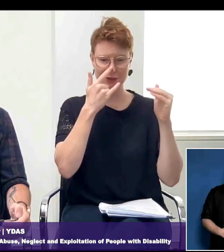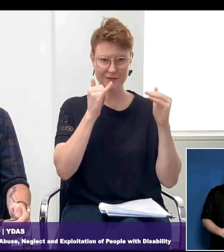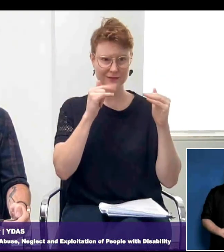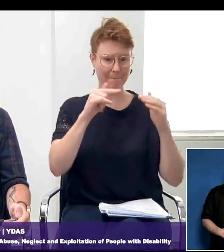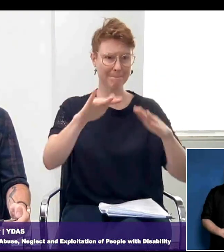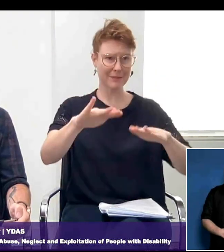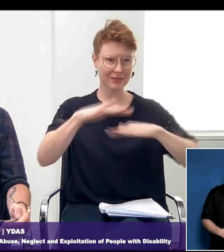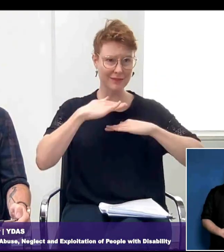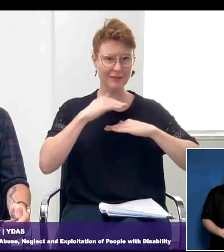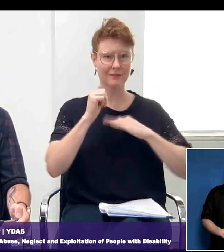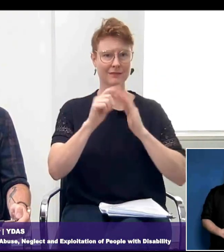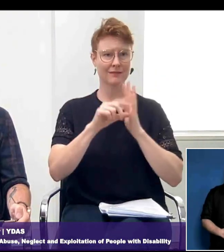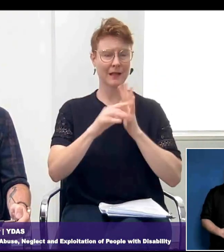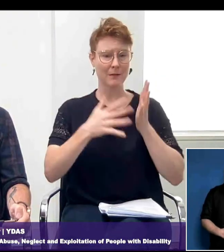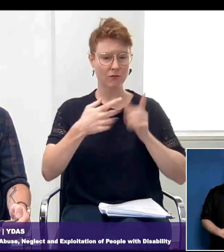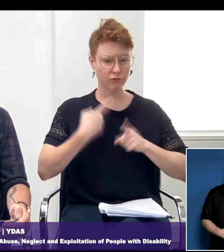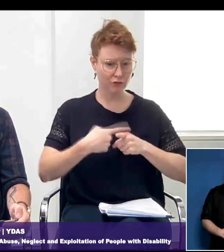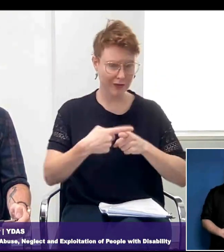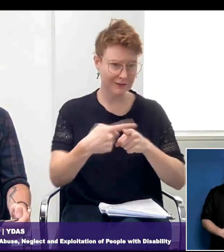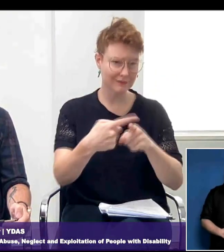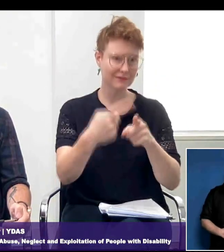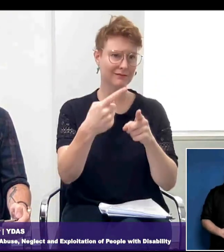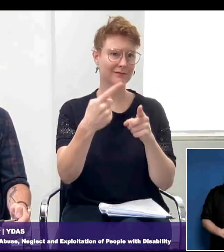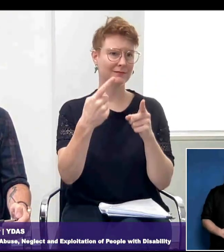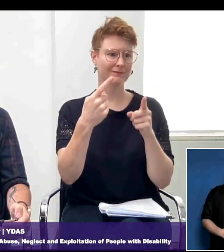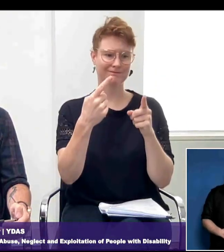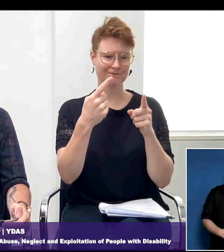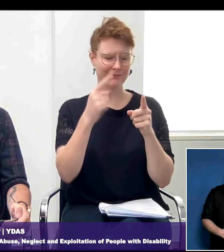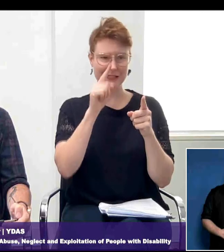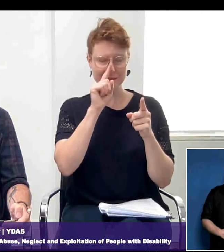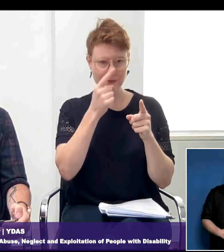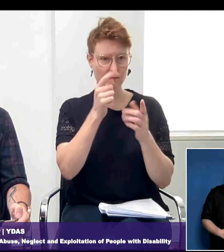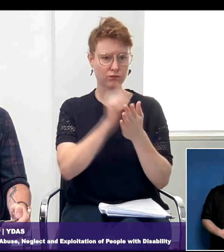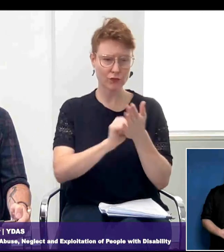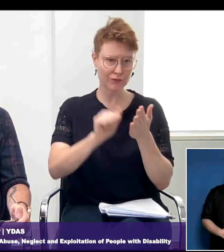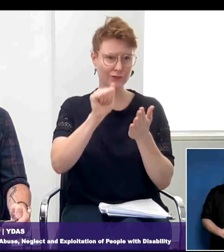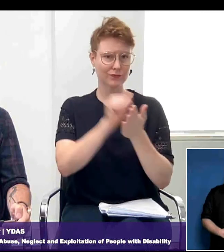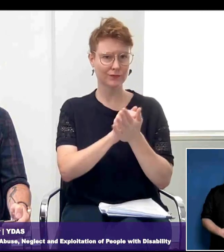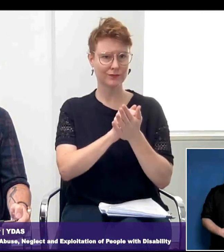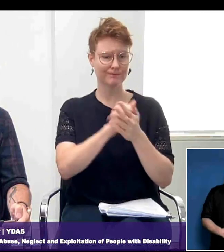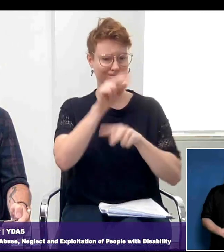And these sorts of high benchmarks are really limiting people with the amount of time that they are able to spend with an individual.